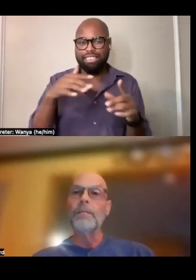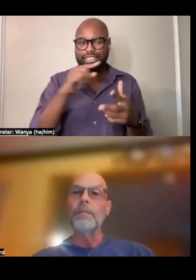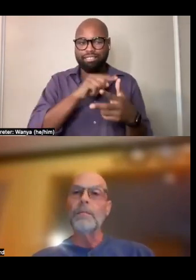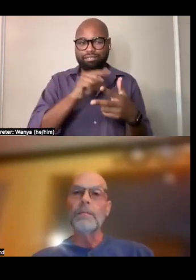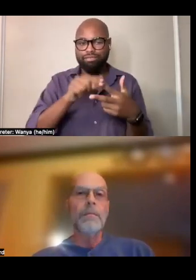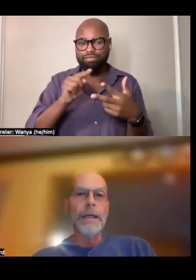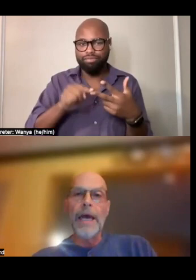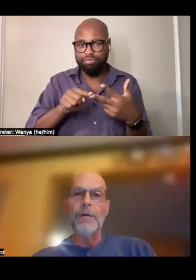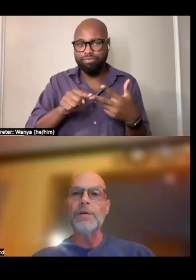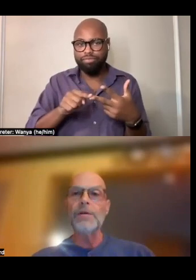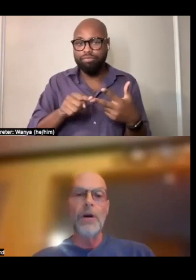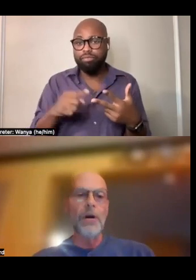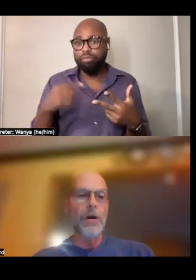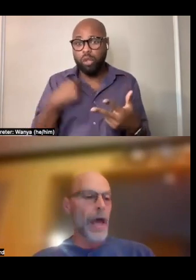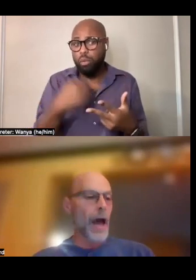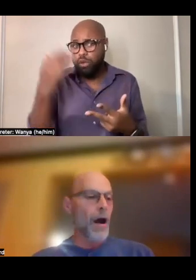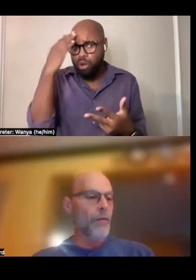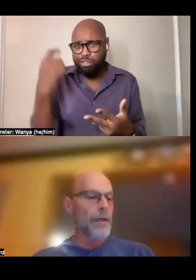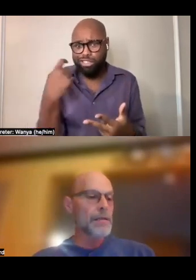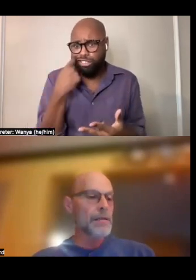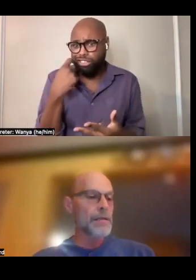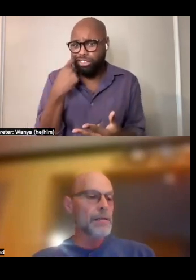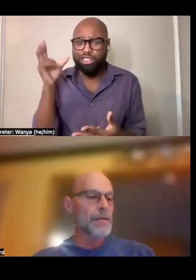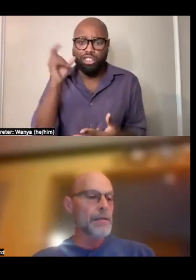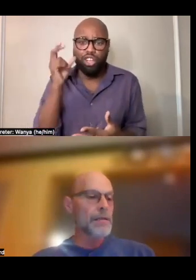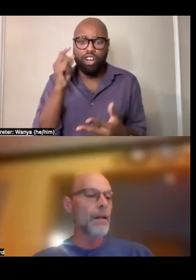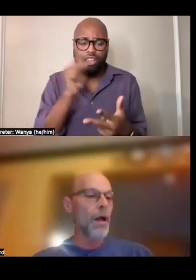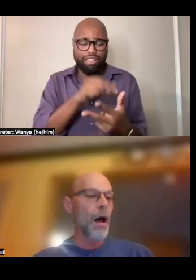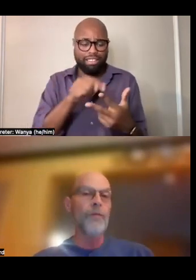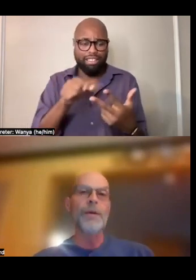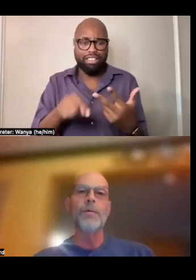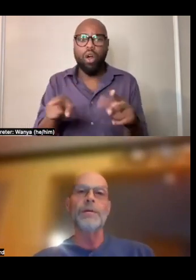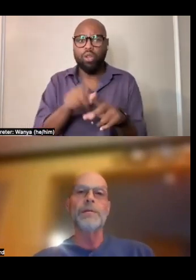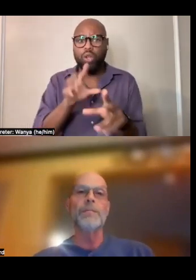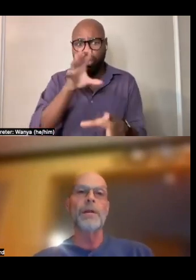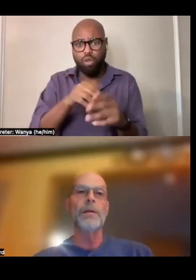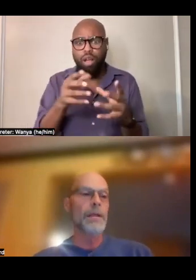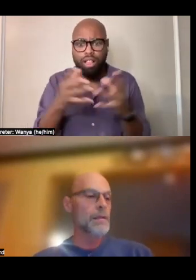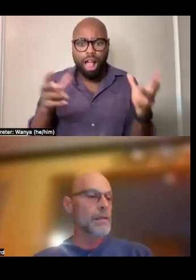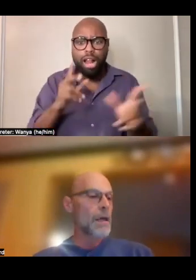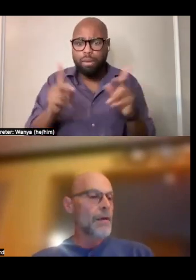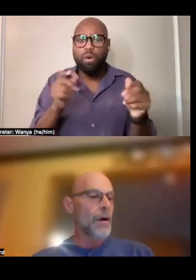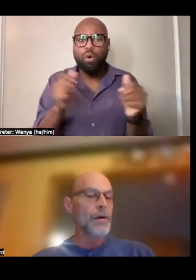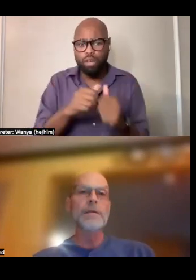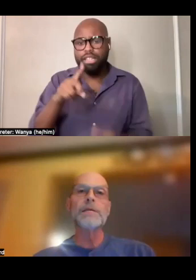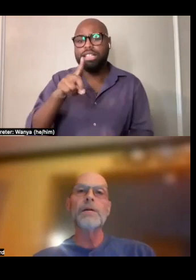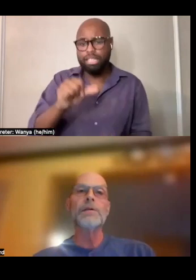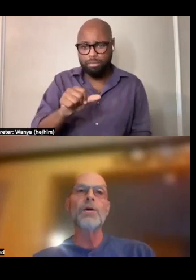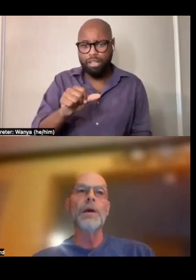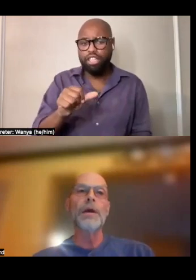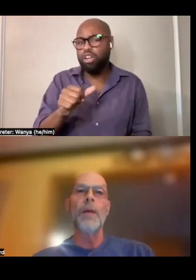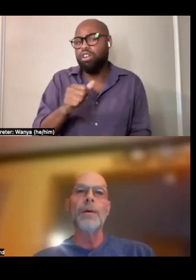Again, we just heard how these settings also include a lot of people with disabilities that aren't necessarily showing up in